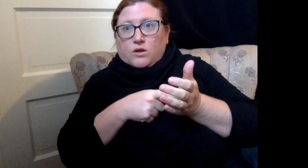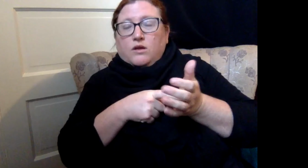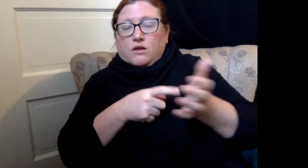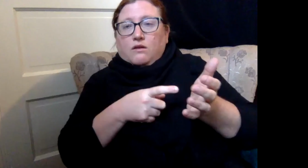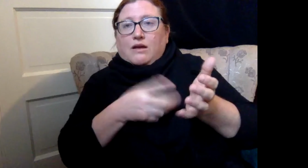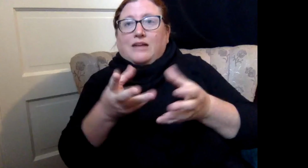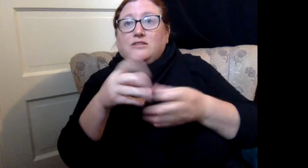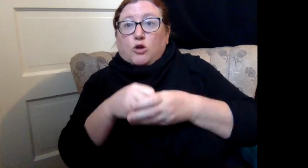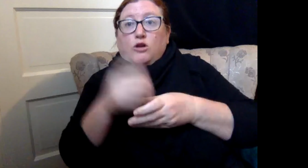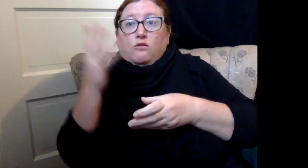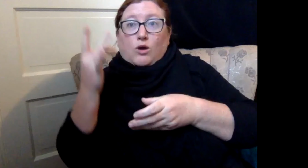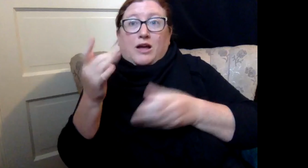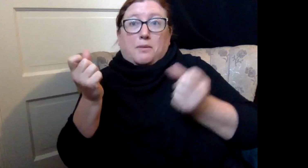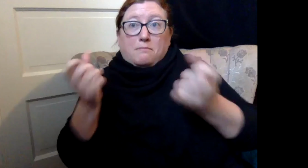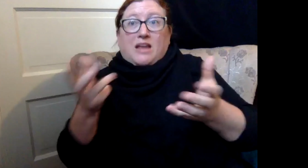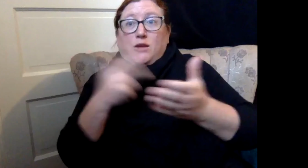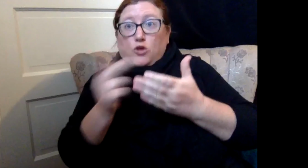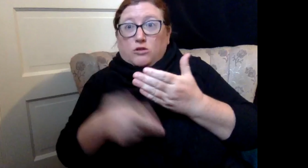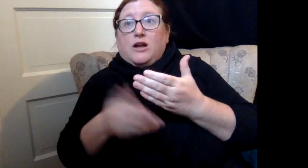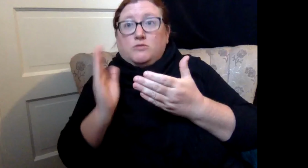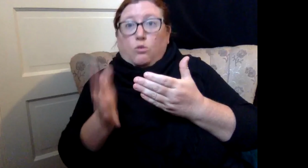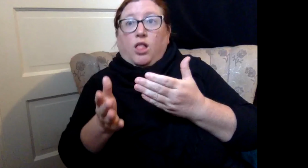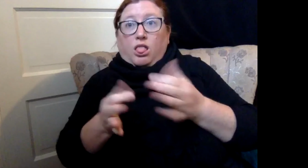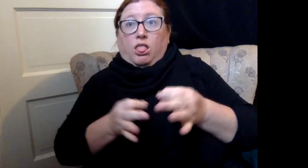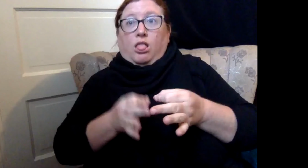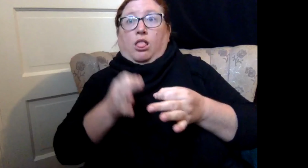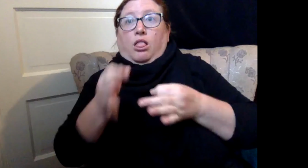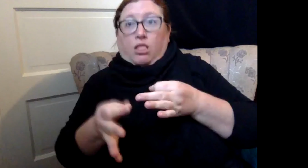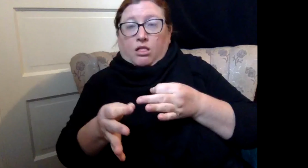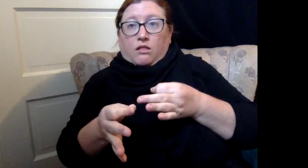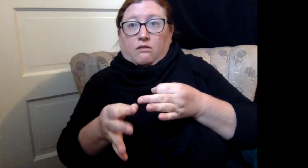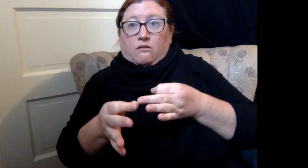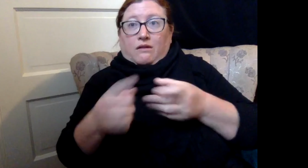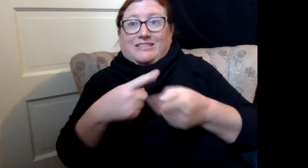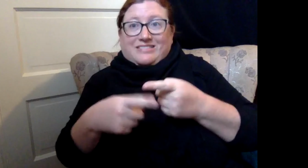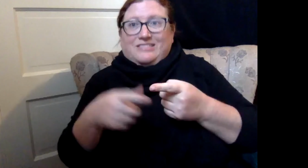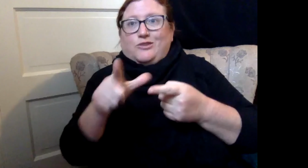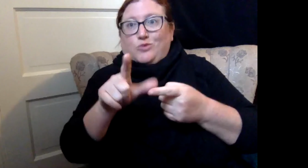we be maintaining social distance? The answer is yes. And we absolutely have to. It is part